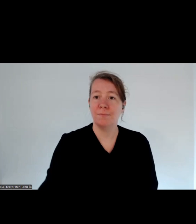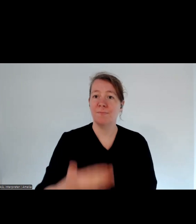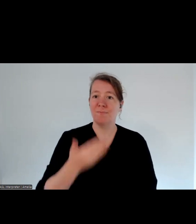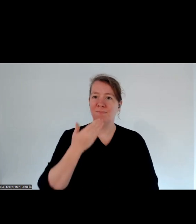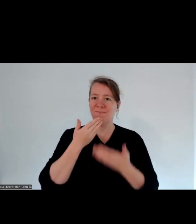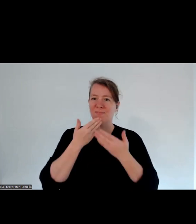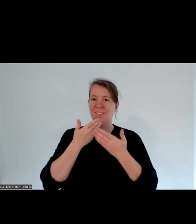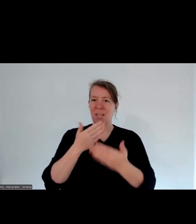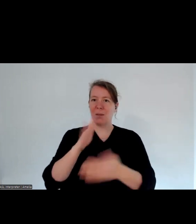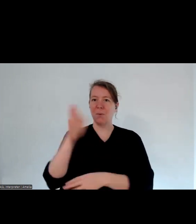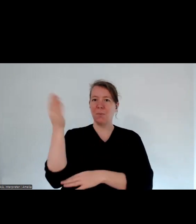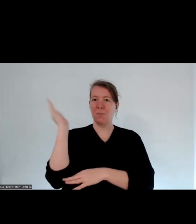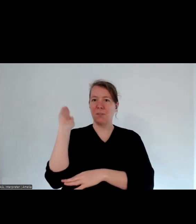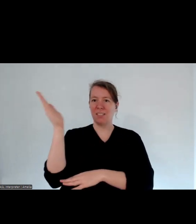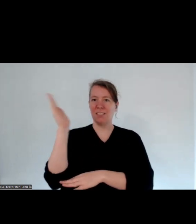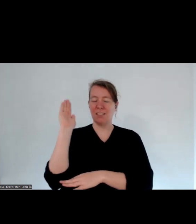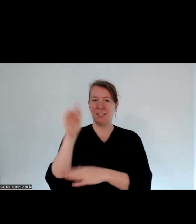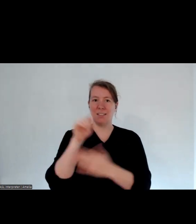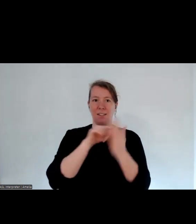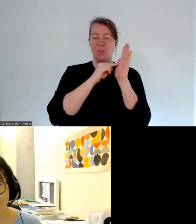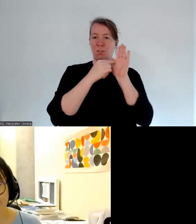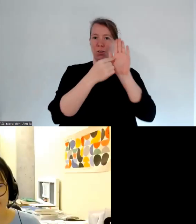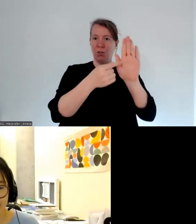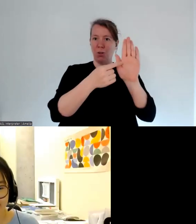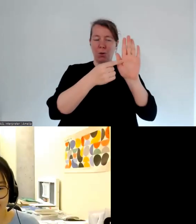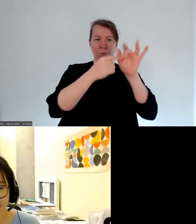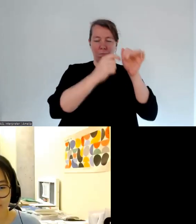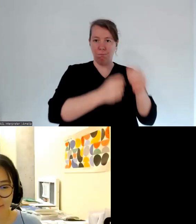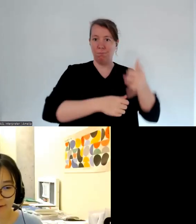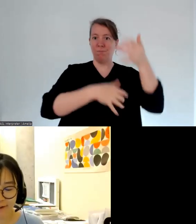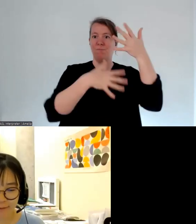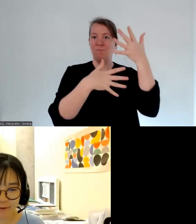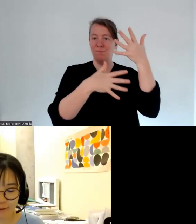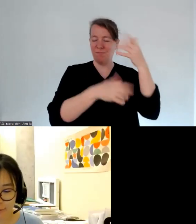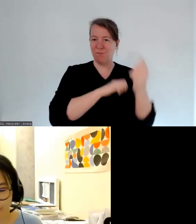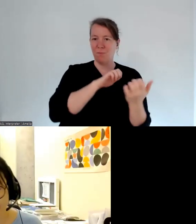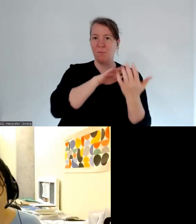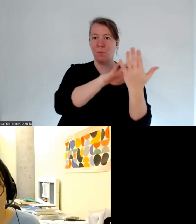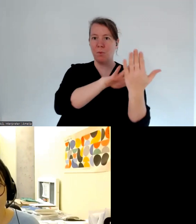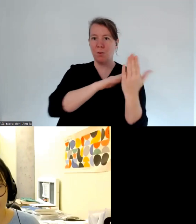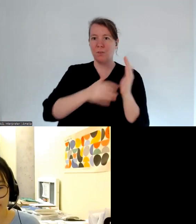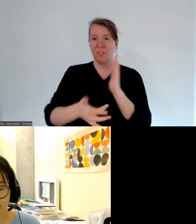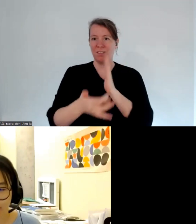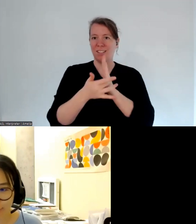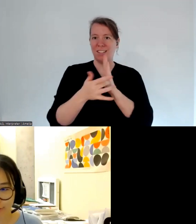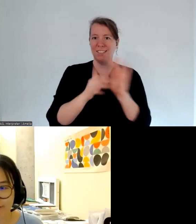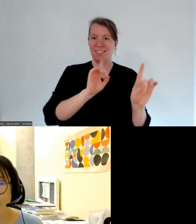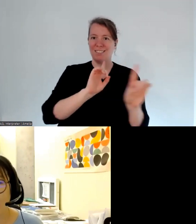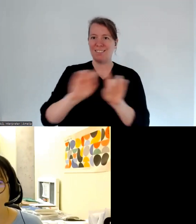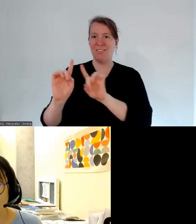and showing us so many different tools and techniques, when it comes to pushing accessibility forward.